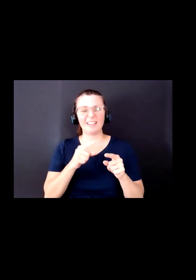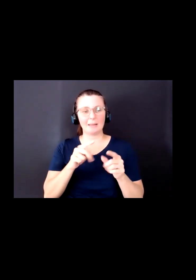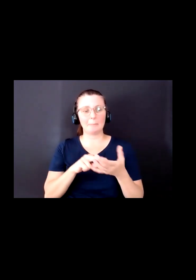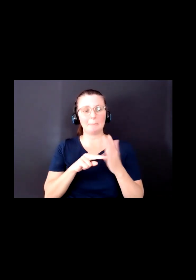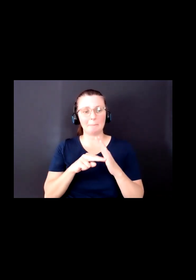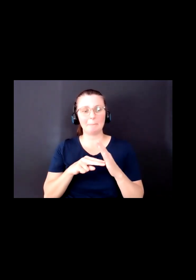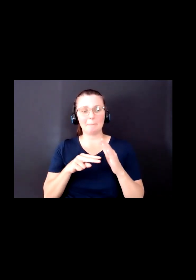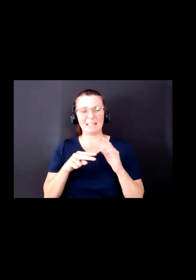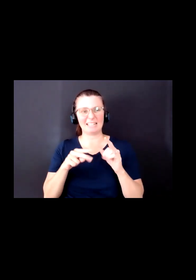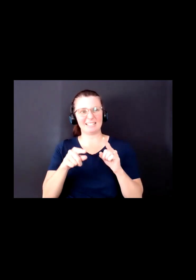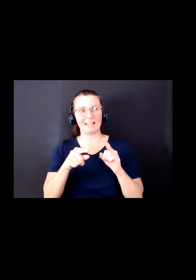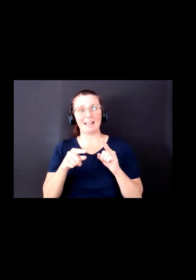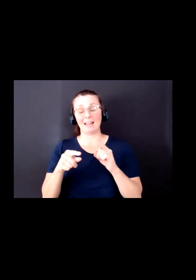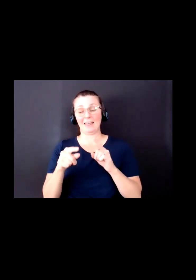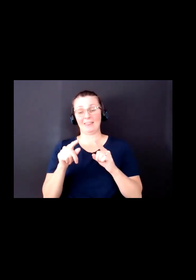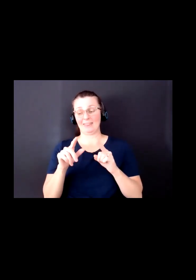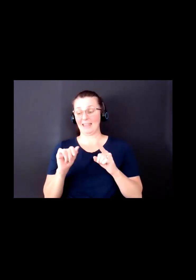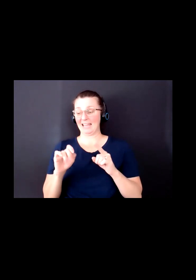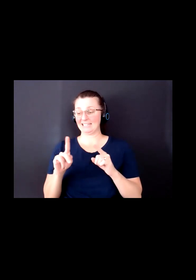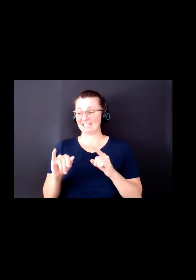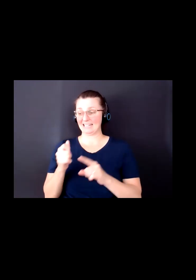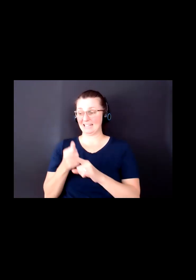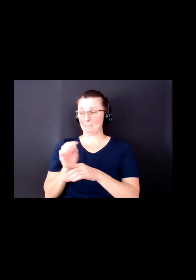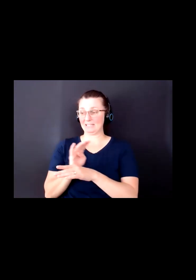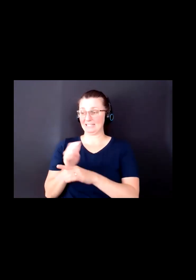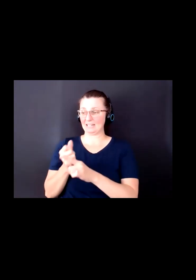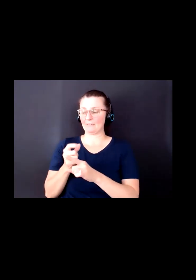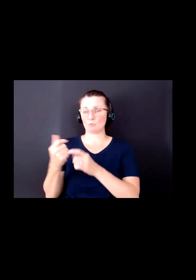wouldn't result in an undo burden. And determining what